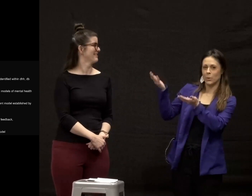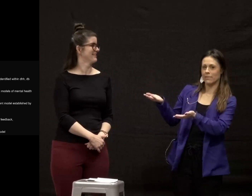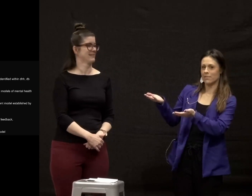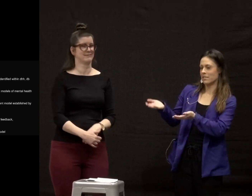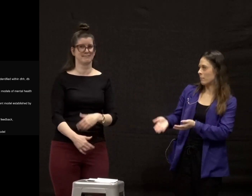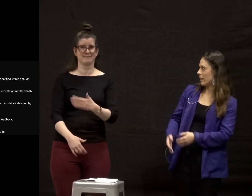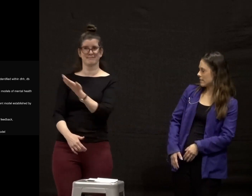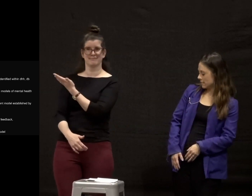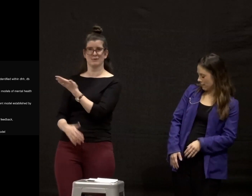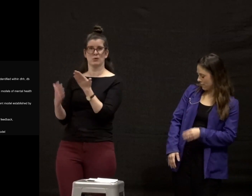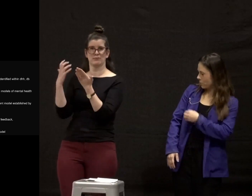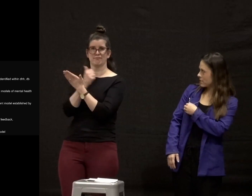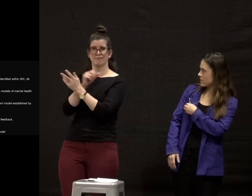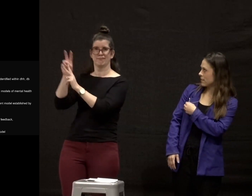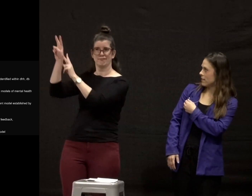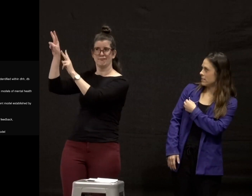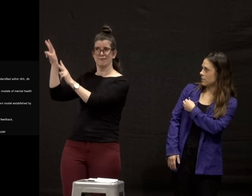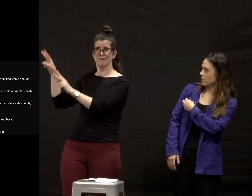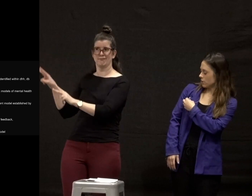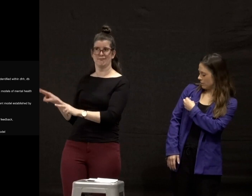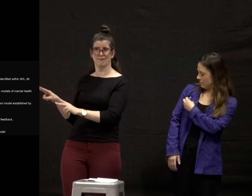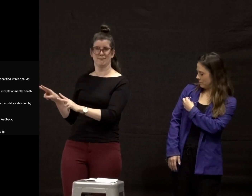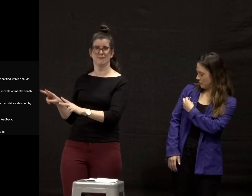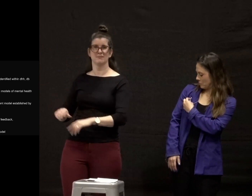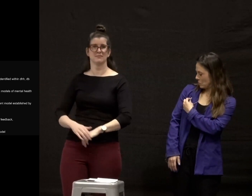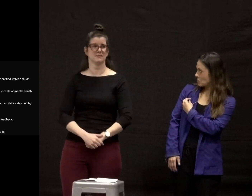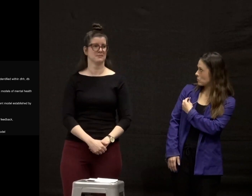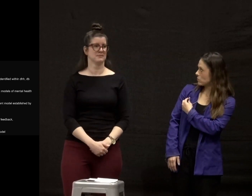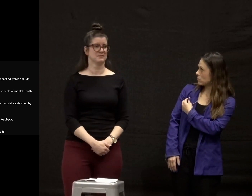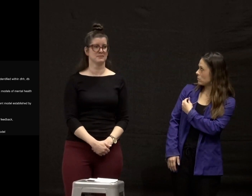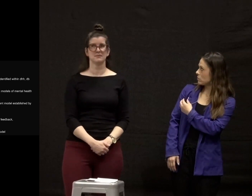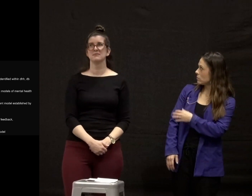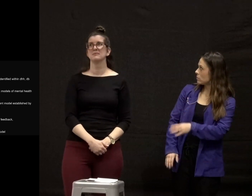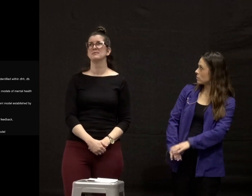We will give just a minute to let folks take a look.